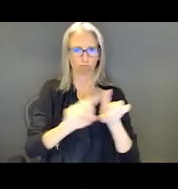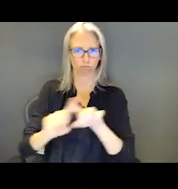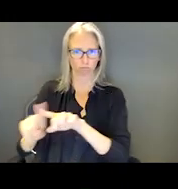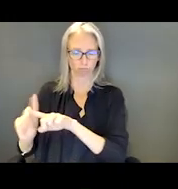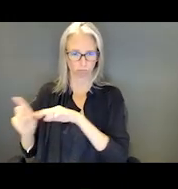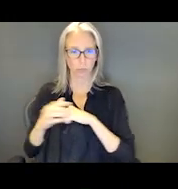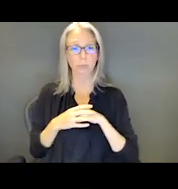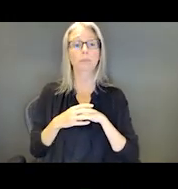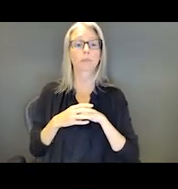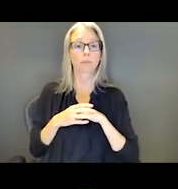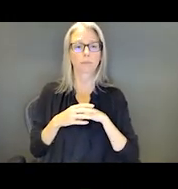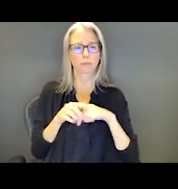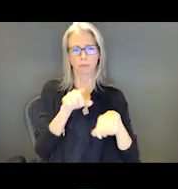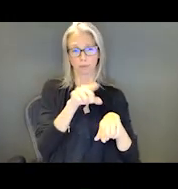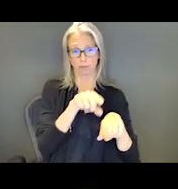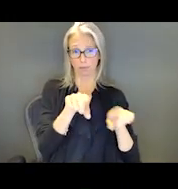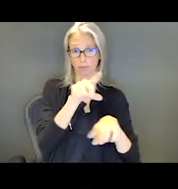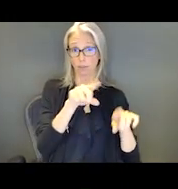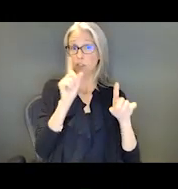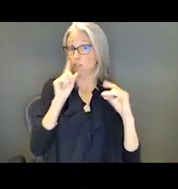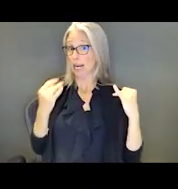the parks environment might allow them to participate.